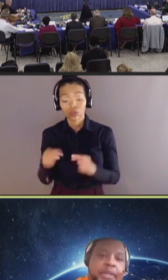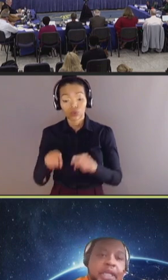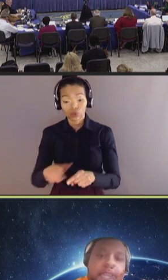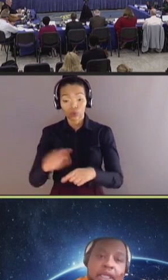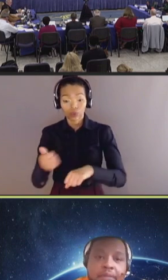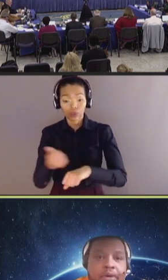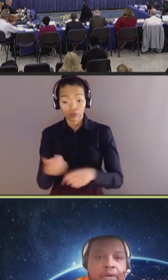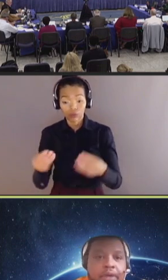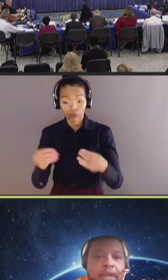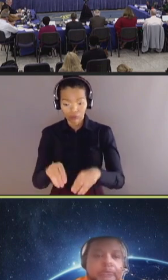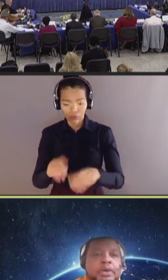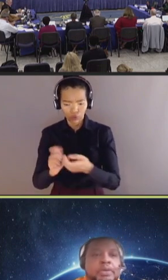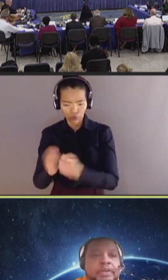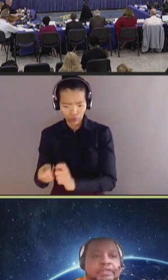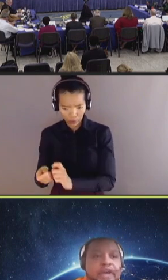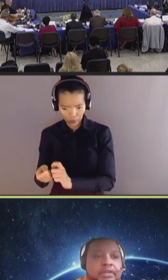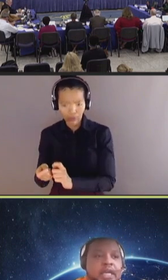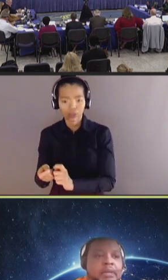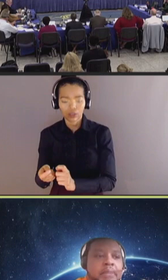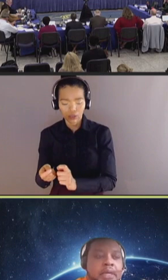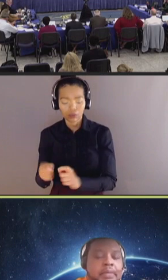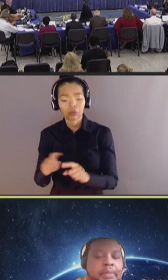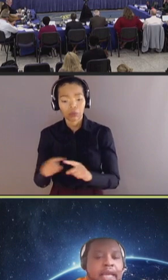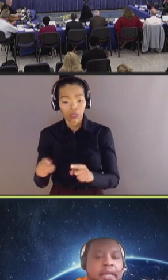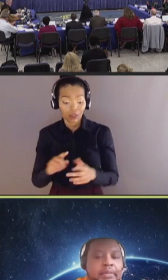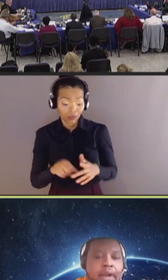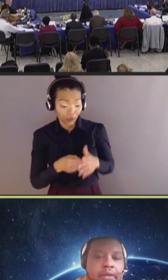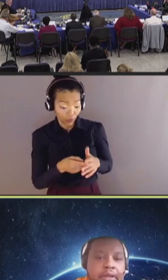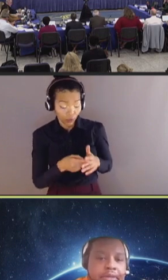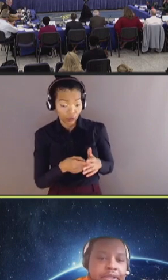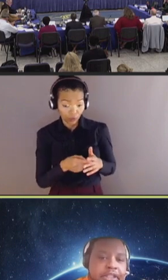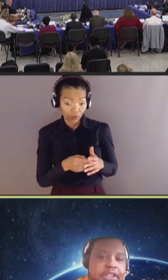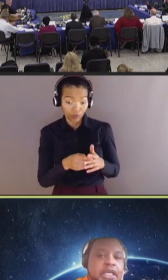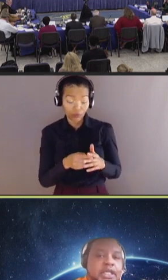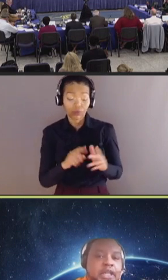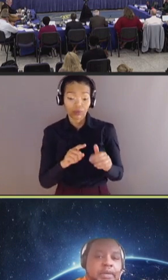very beginning of the program, we found that among Black and brown communities,